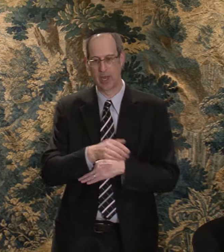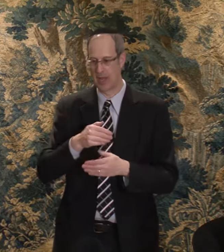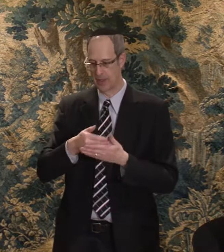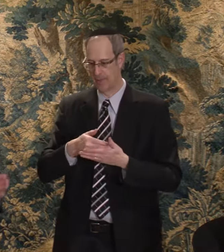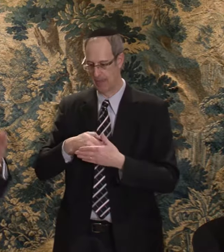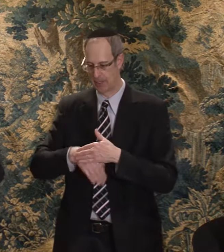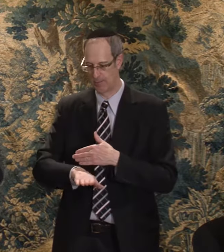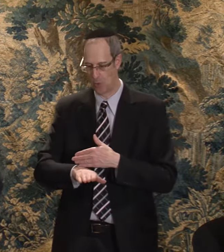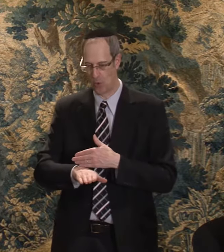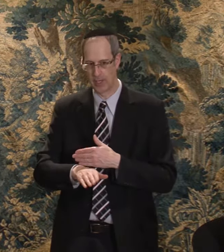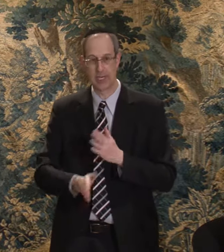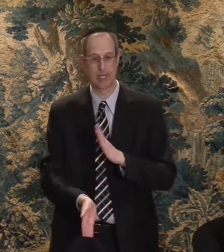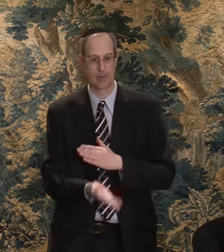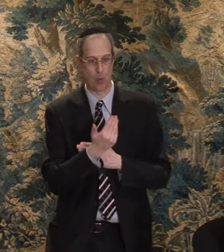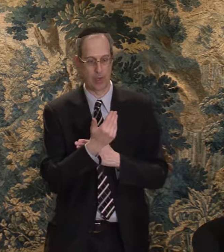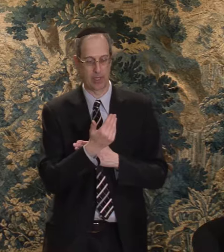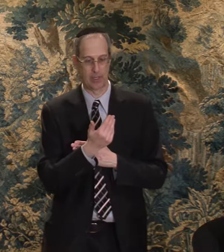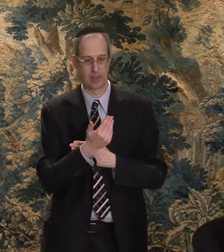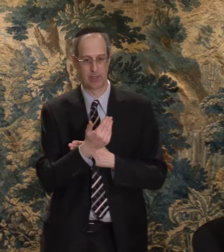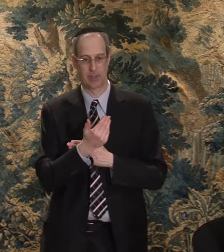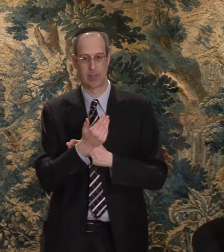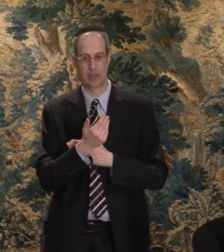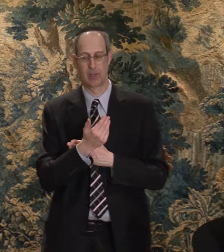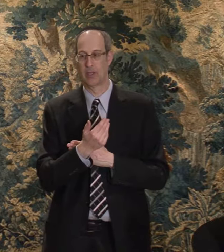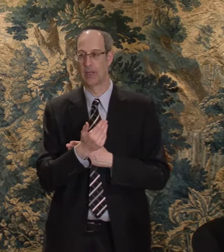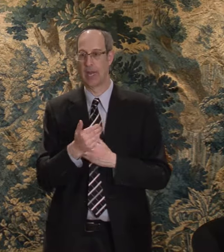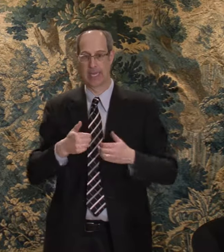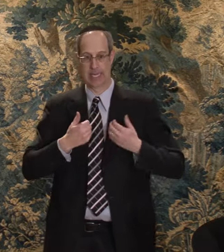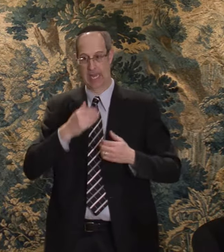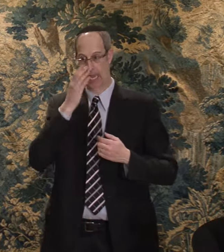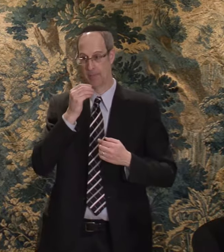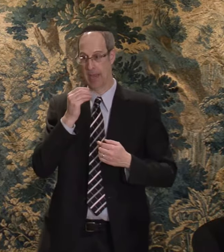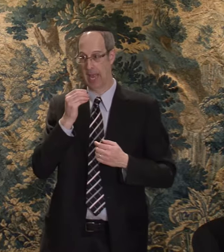in the morning when this young man got out of the hospital about nine o'clock